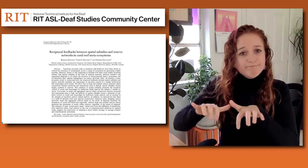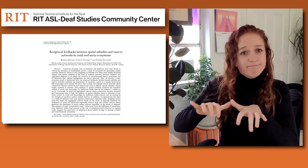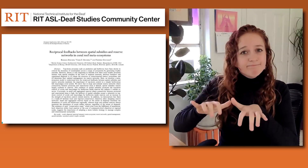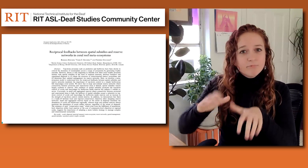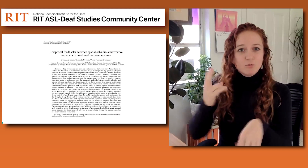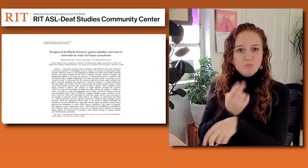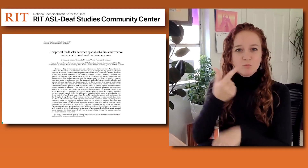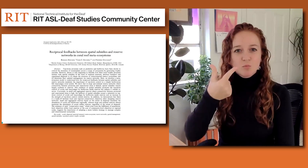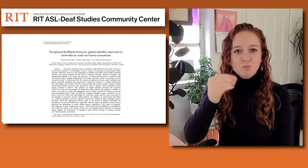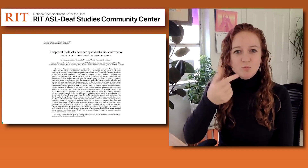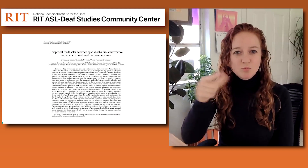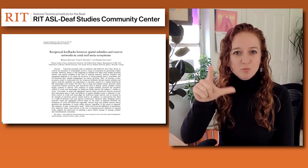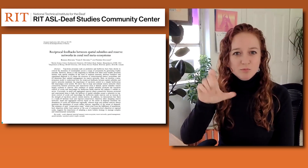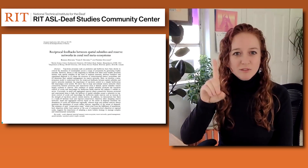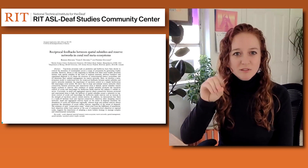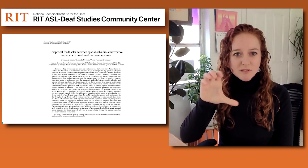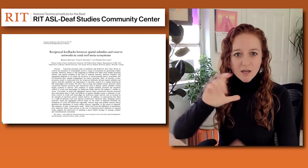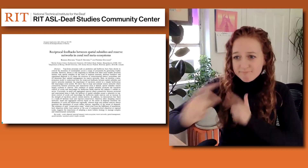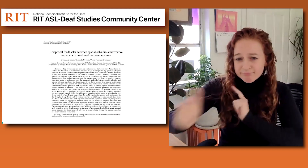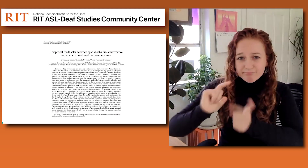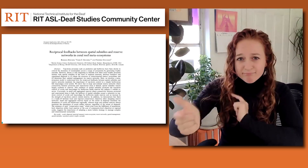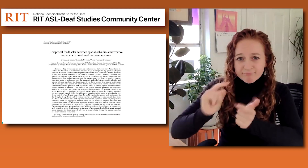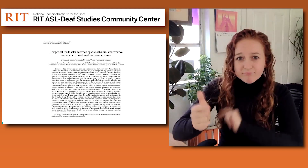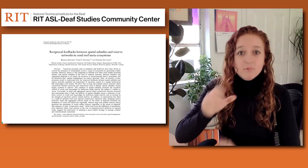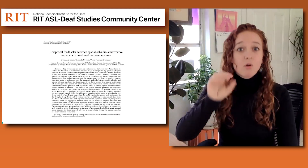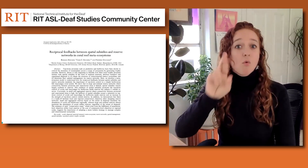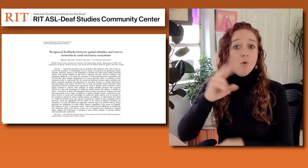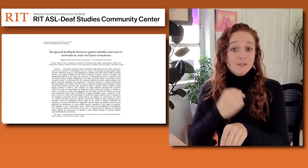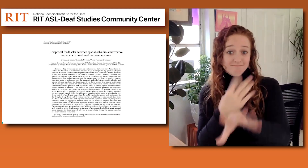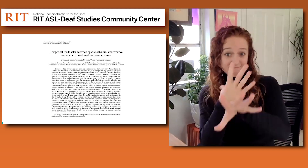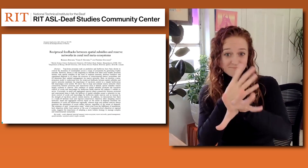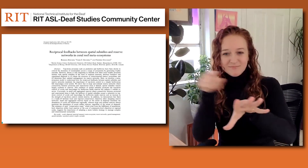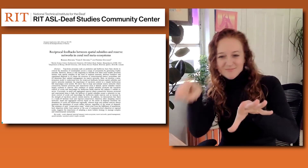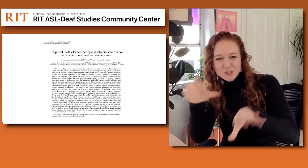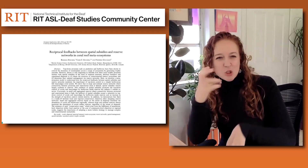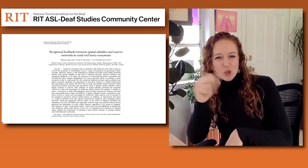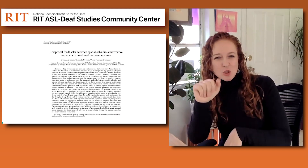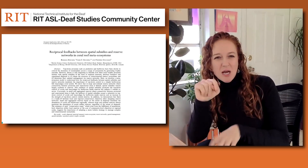So we decided, from then on, we would just type back and forth on a Google doc,